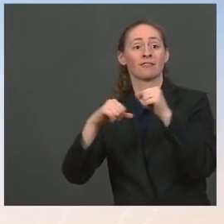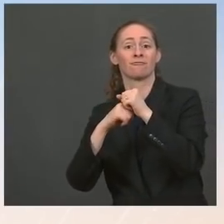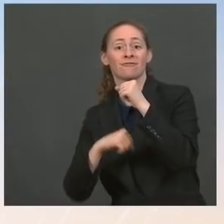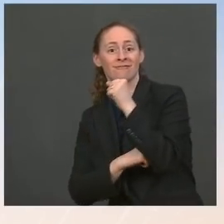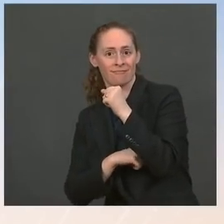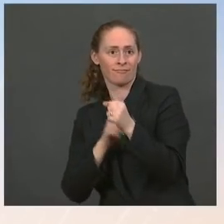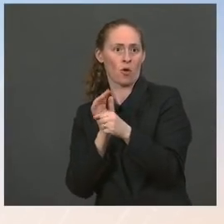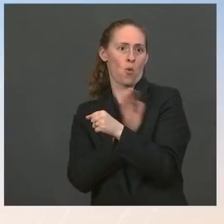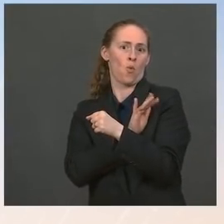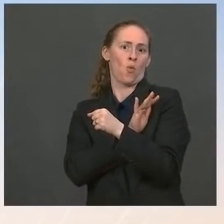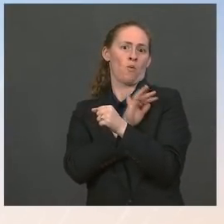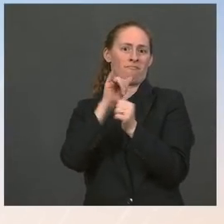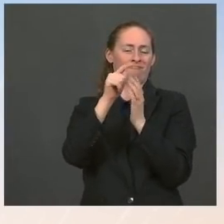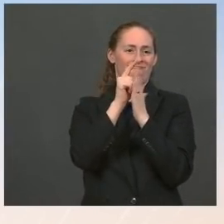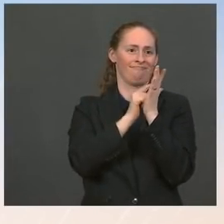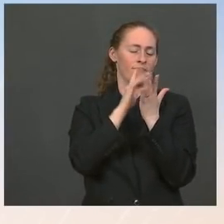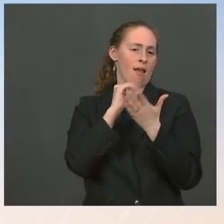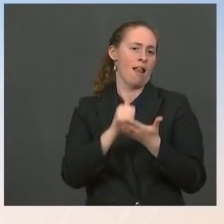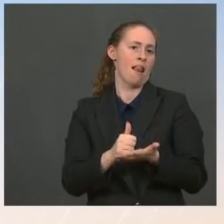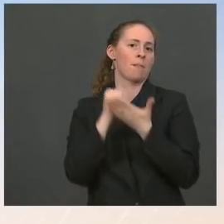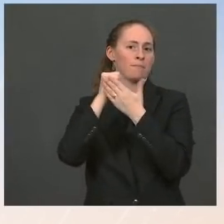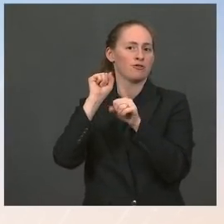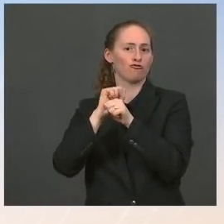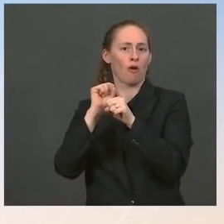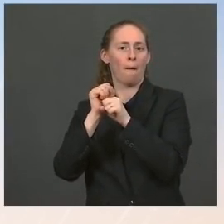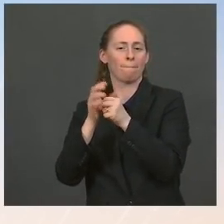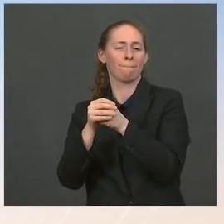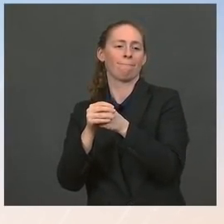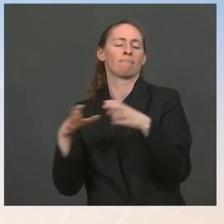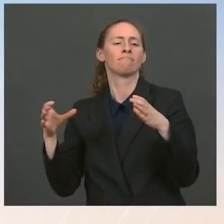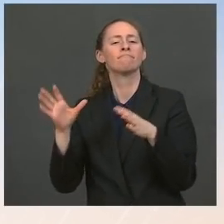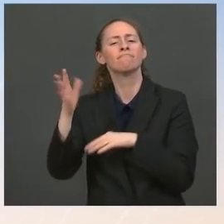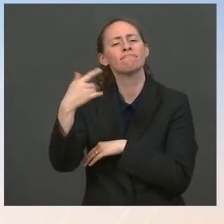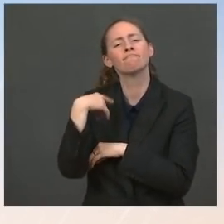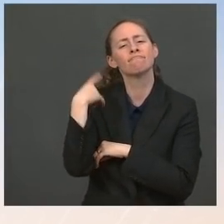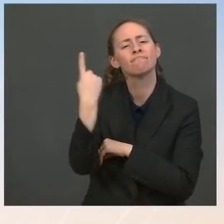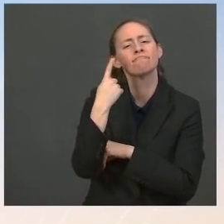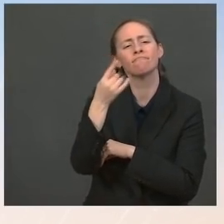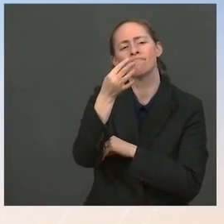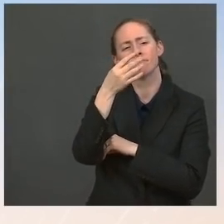Within the Black community, it's a little bit different. So can you talk about -- which the rate is almost double.